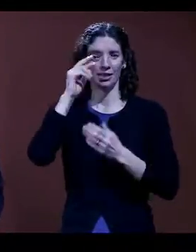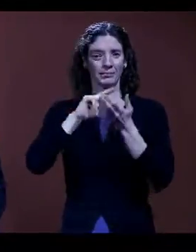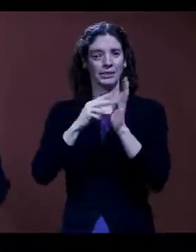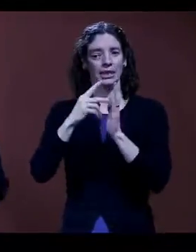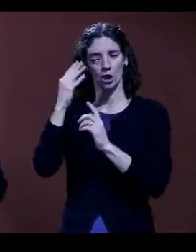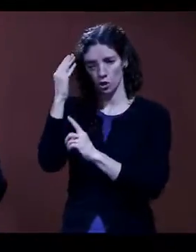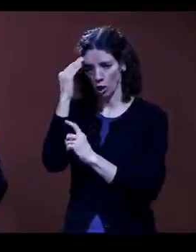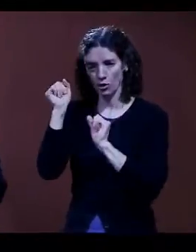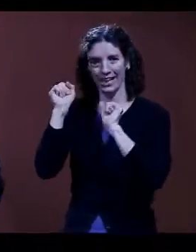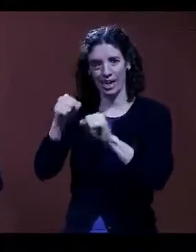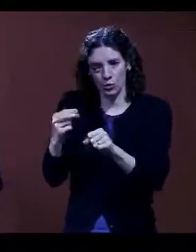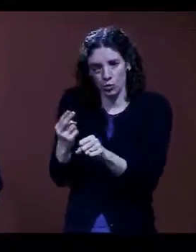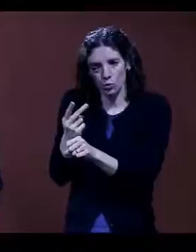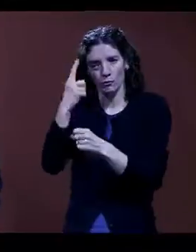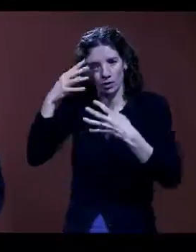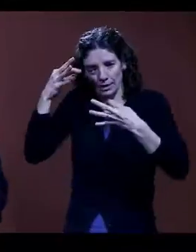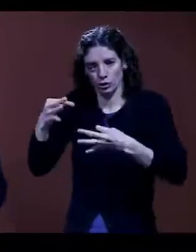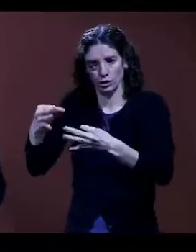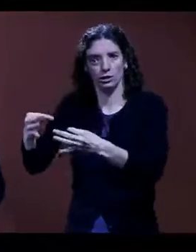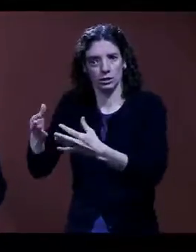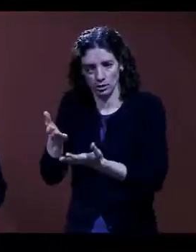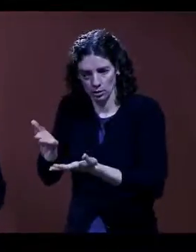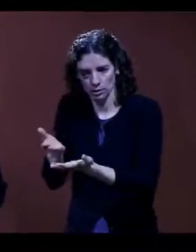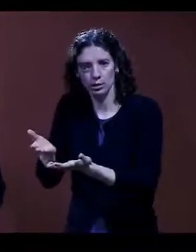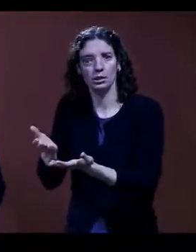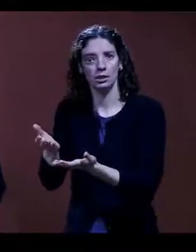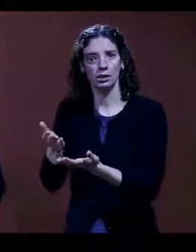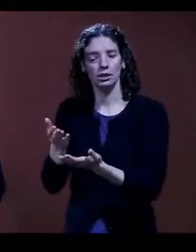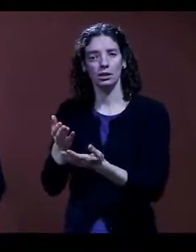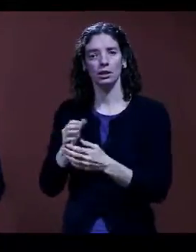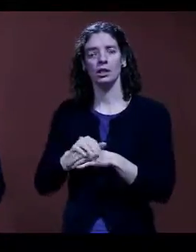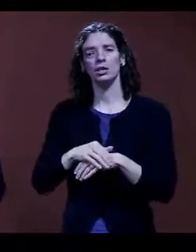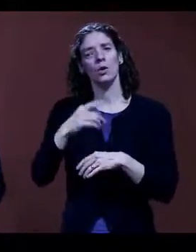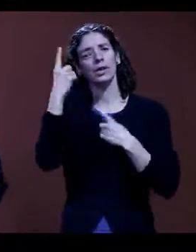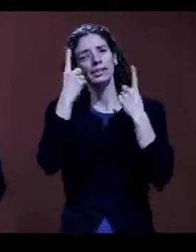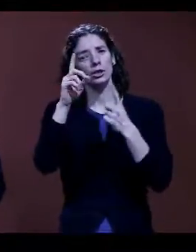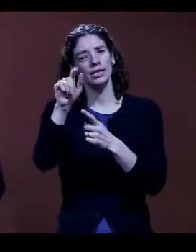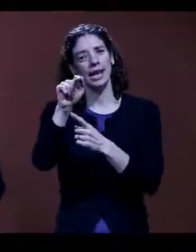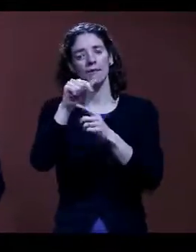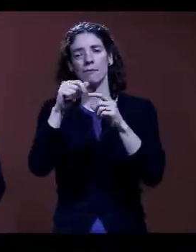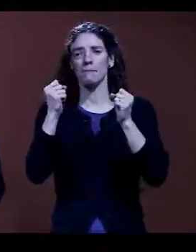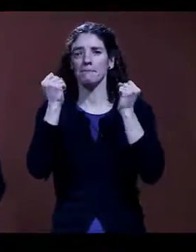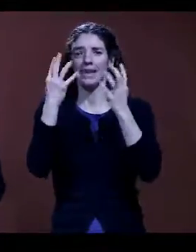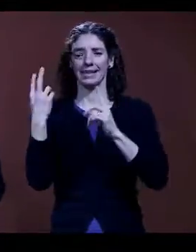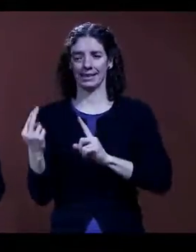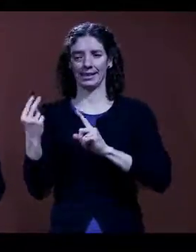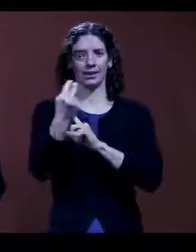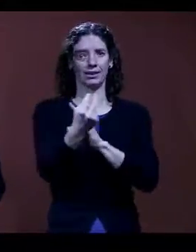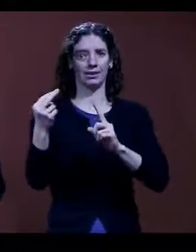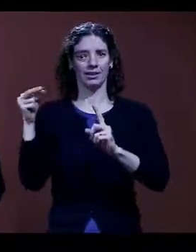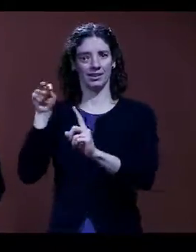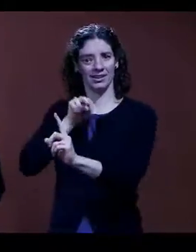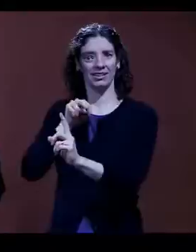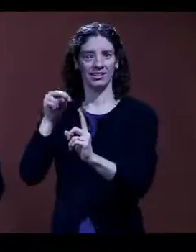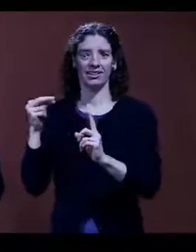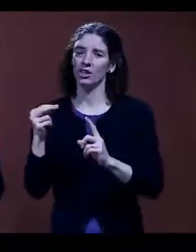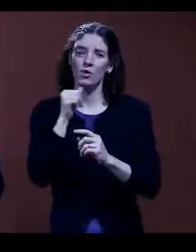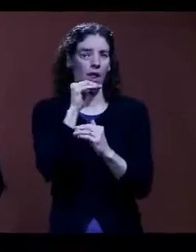You've got to consider data from multiple sources again. You look at the Indicator data, but don't just limit yourself to Indicator data.